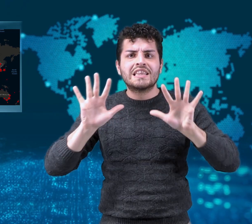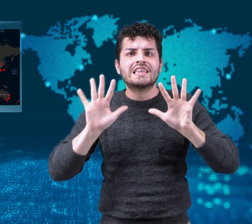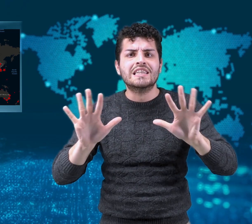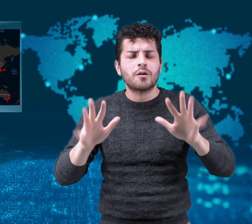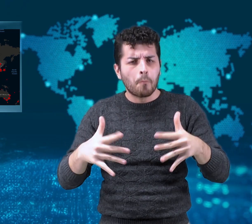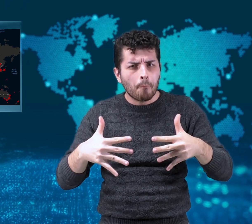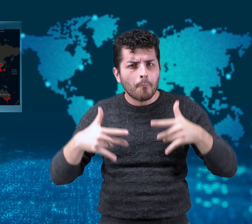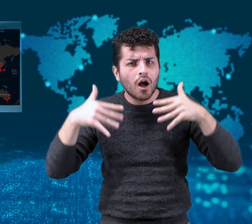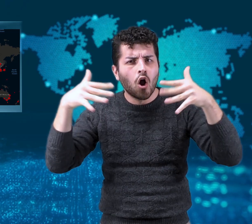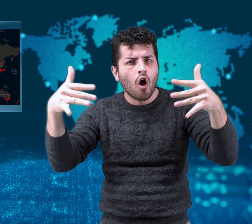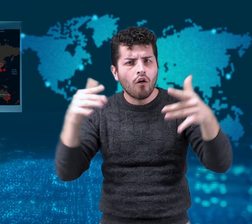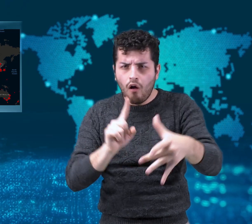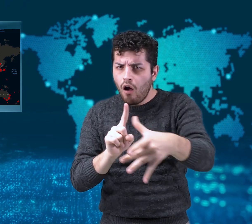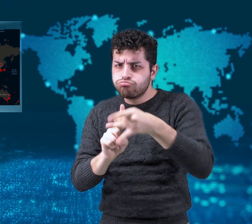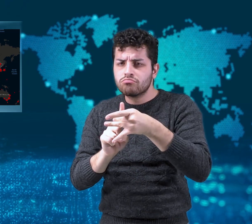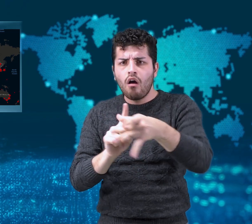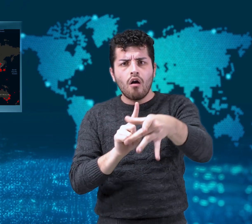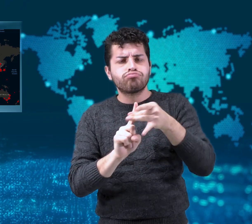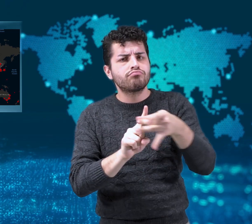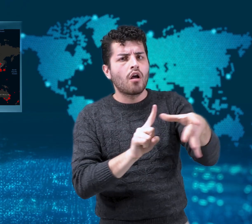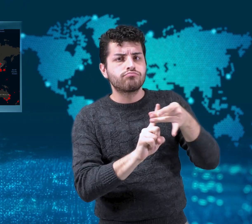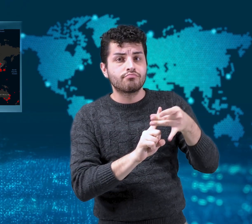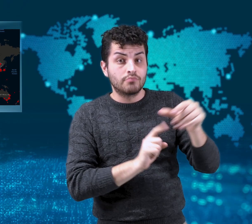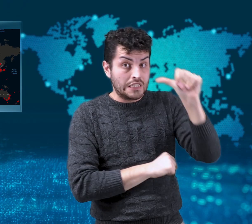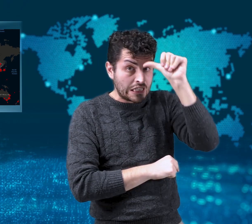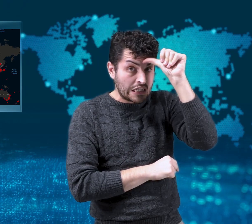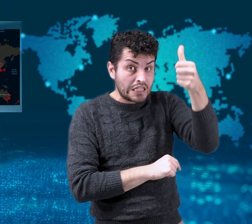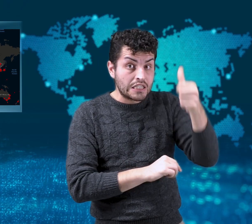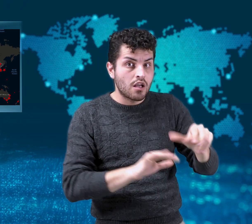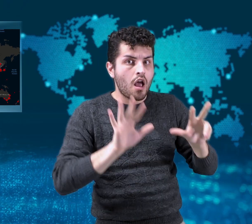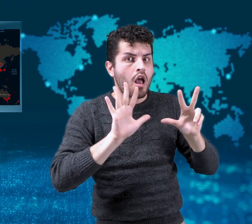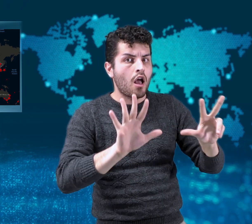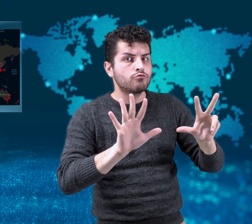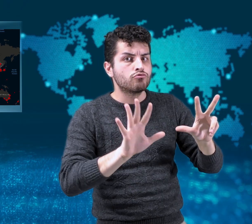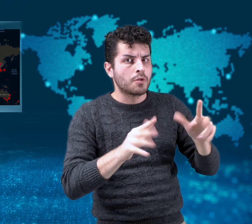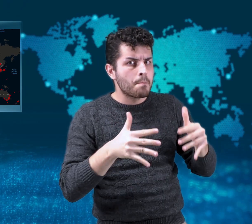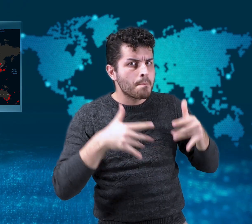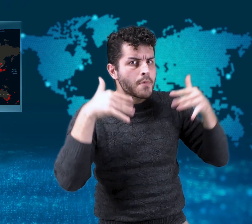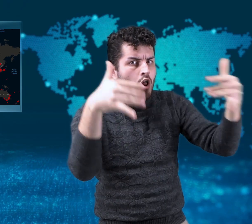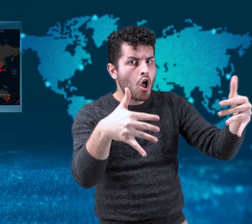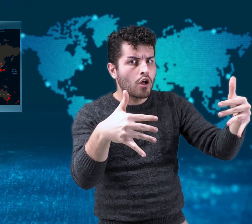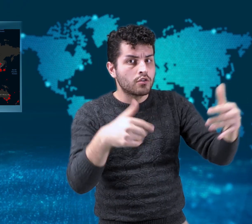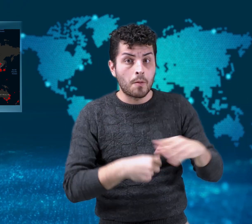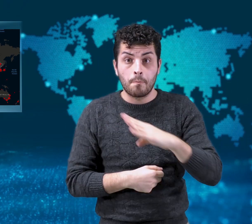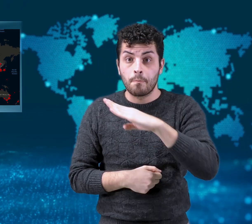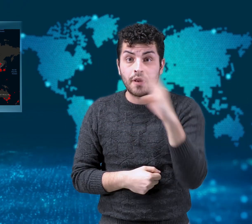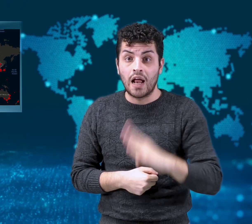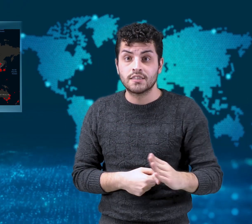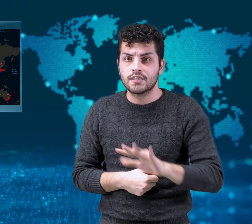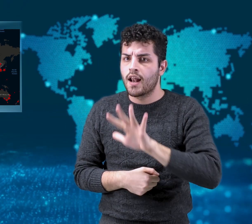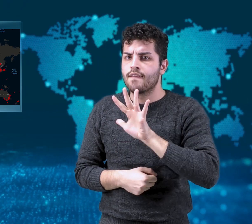The United States has more than 10 million cases,